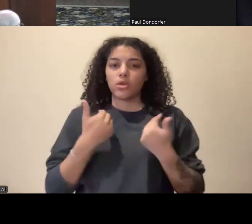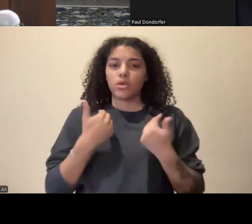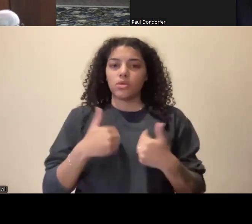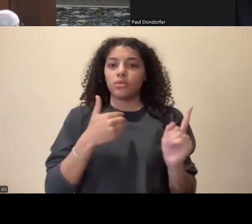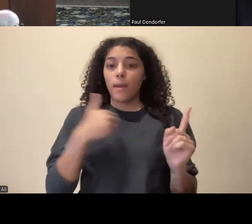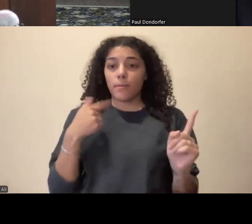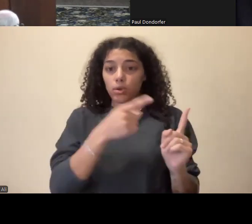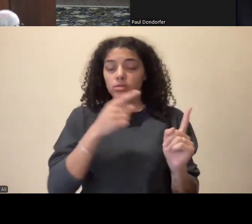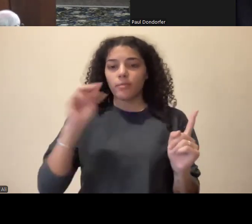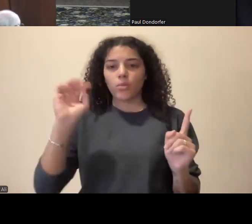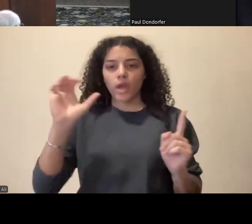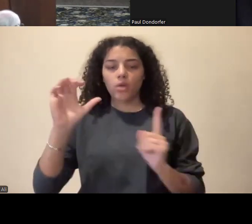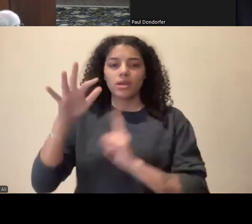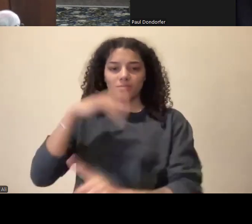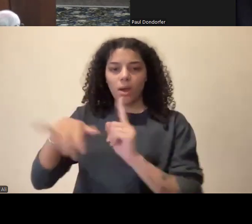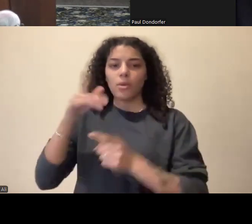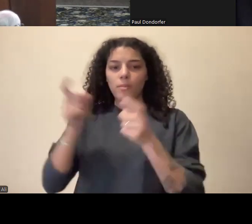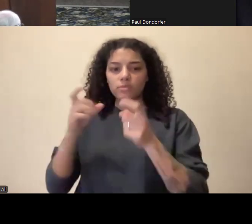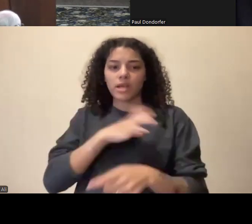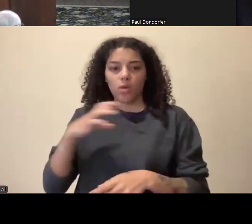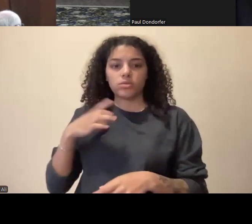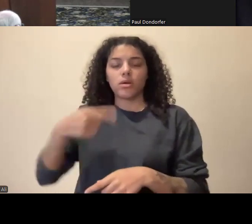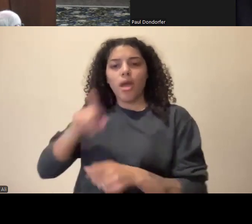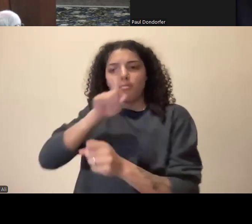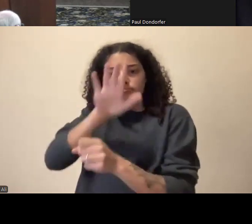their exceptional dedication to fostering a more sustainable and environmentally healthy